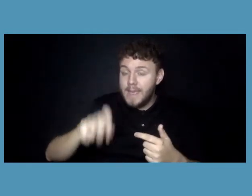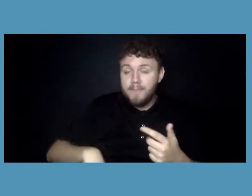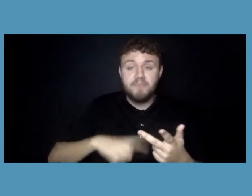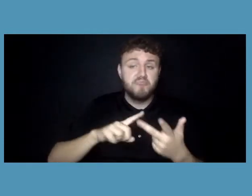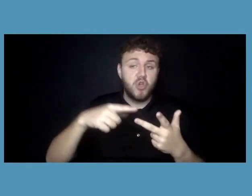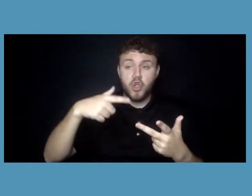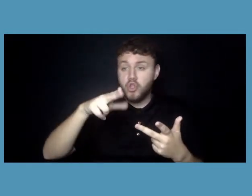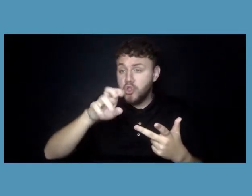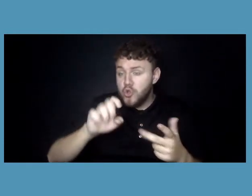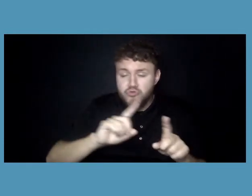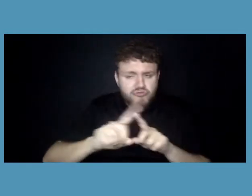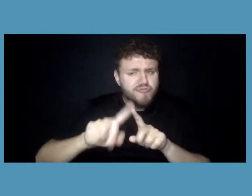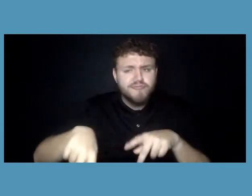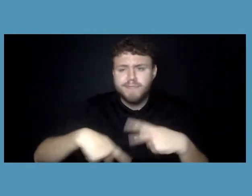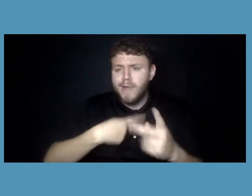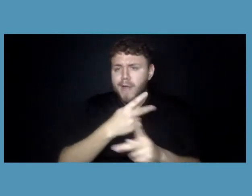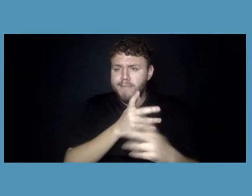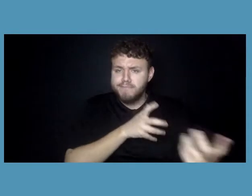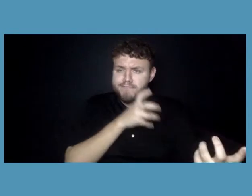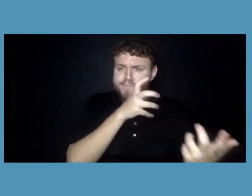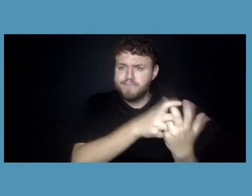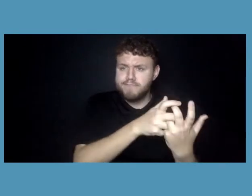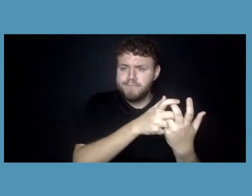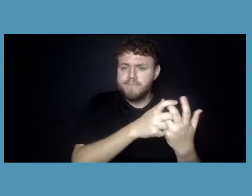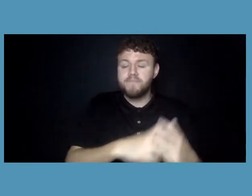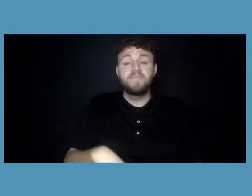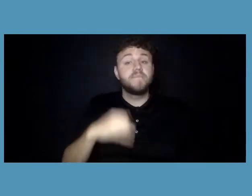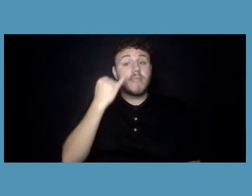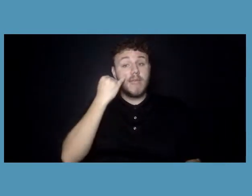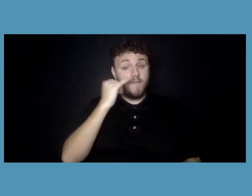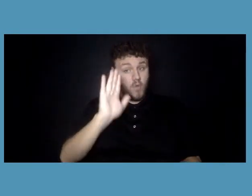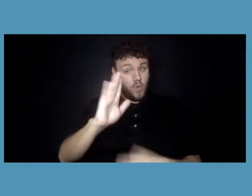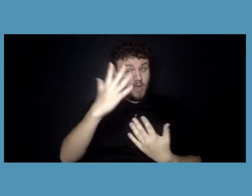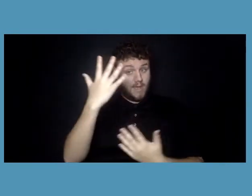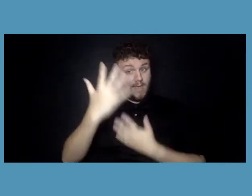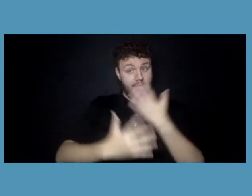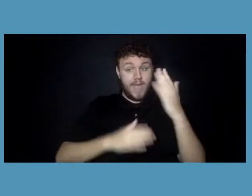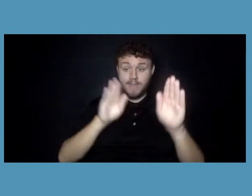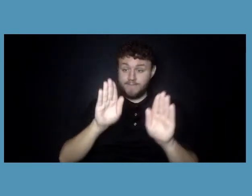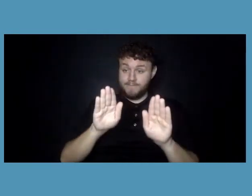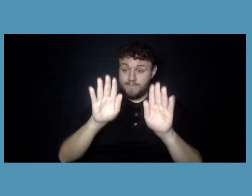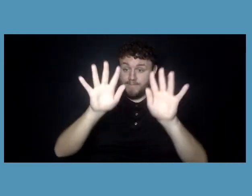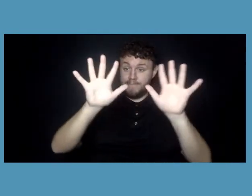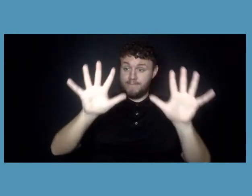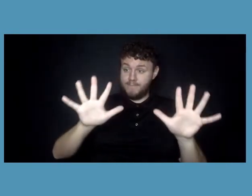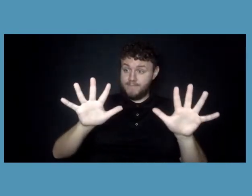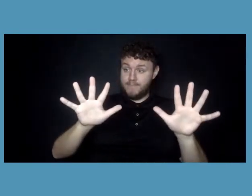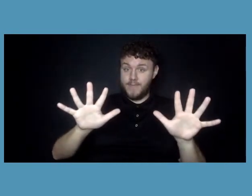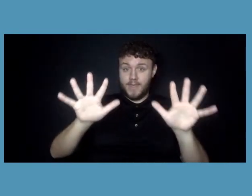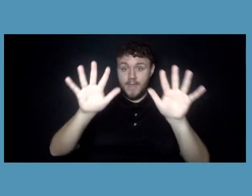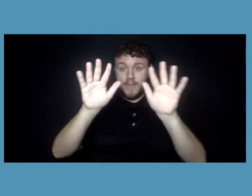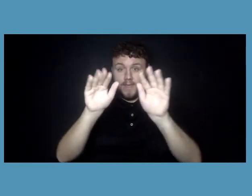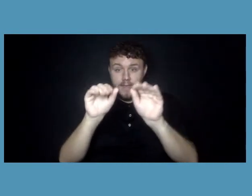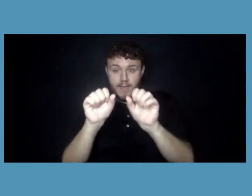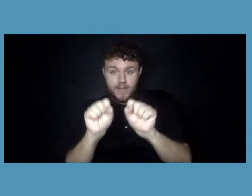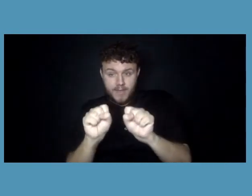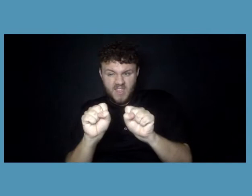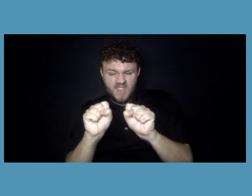to also model if your hands are spread open versus if you are fisted hand.